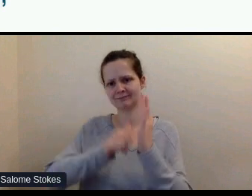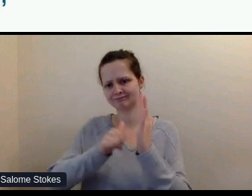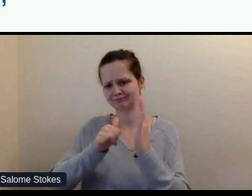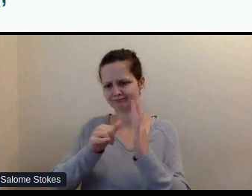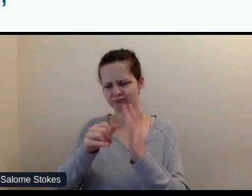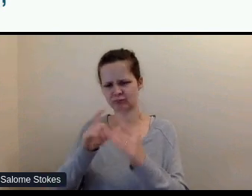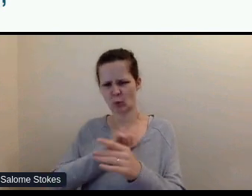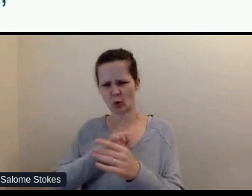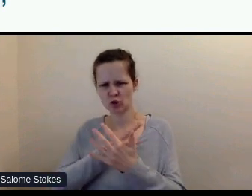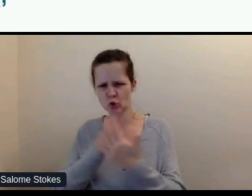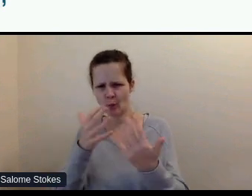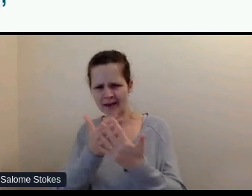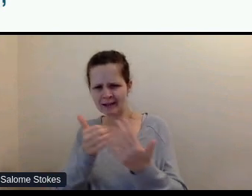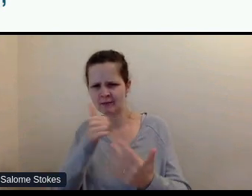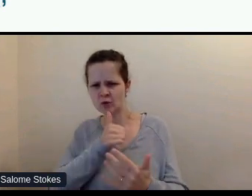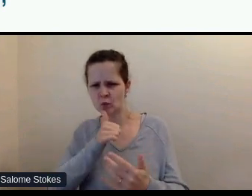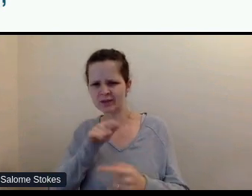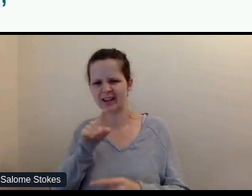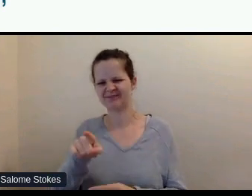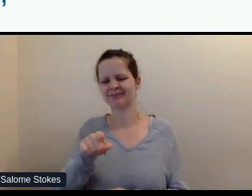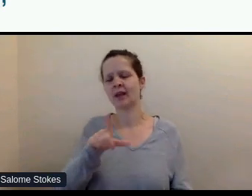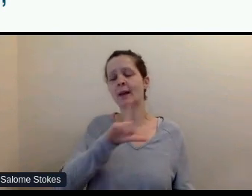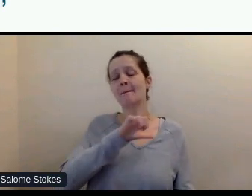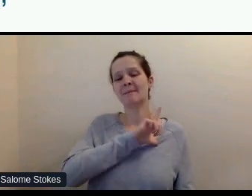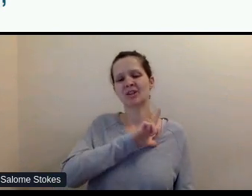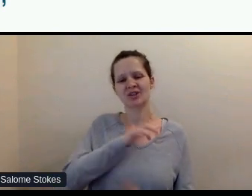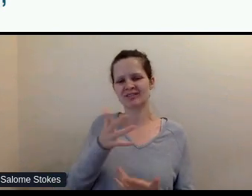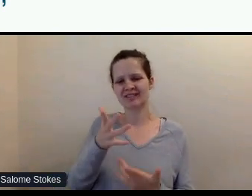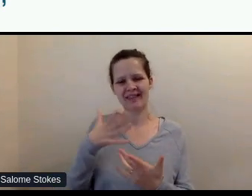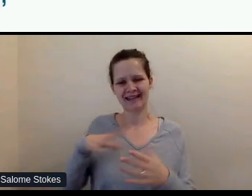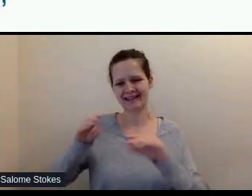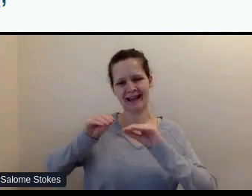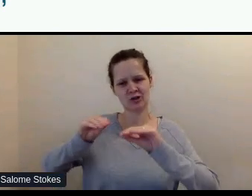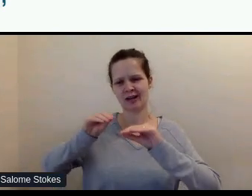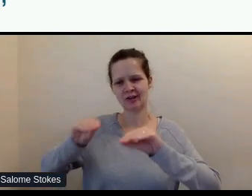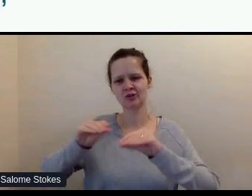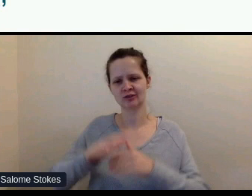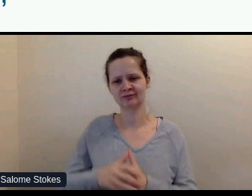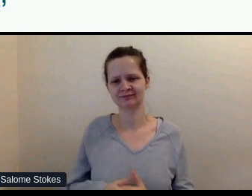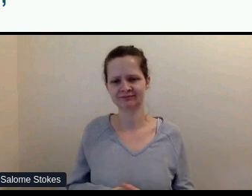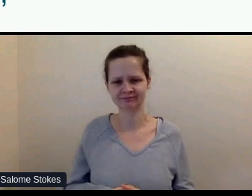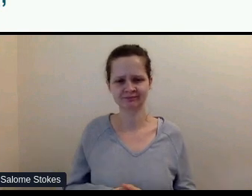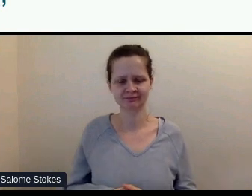it comes down to a mission saying what is Aria for.